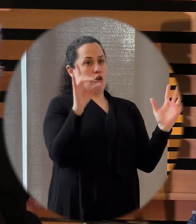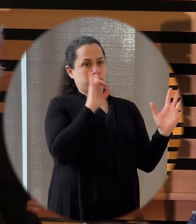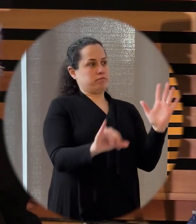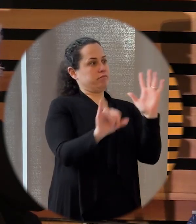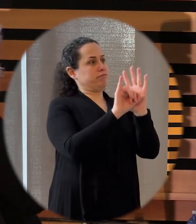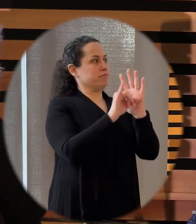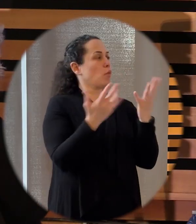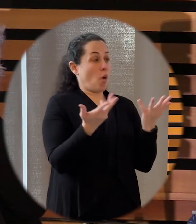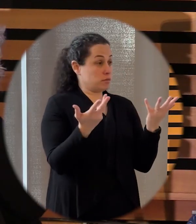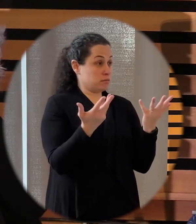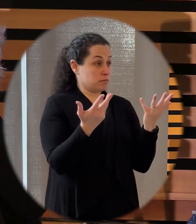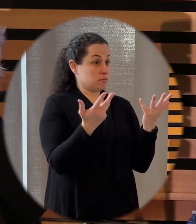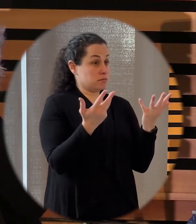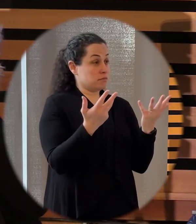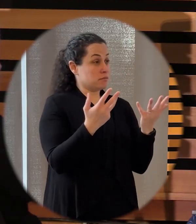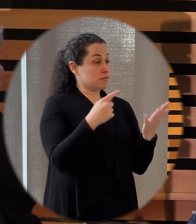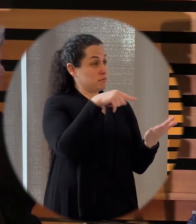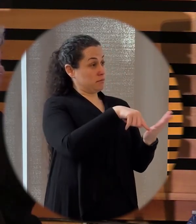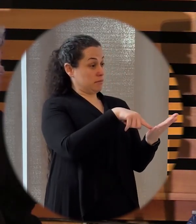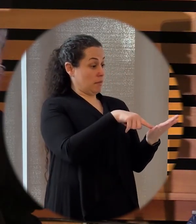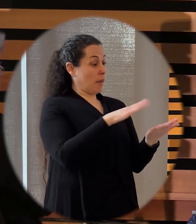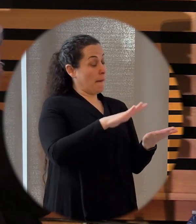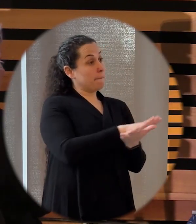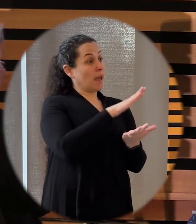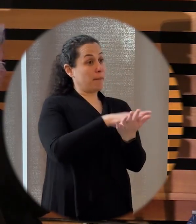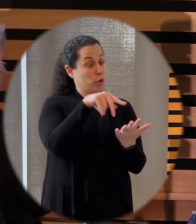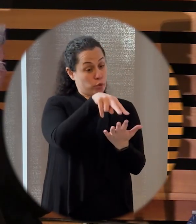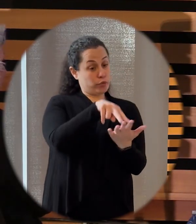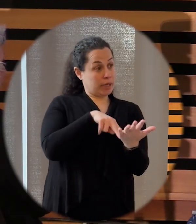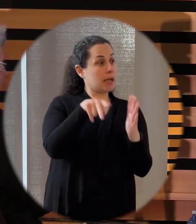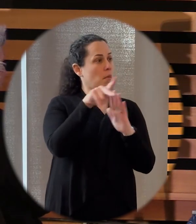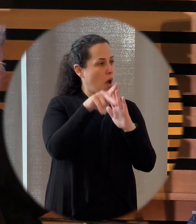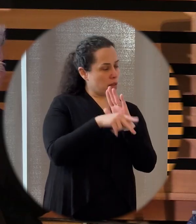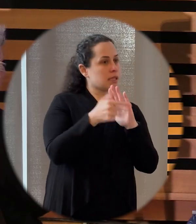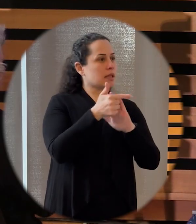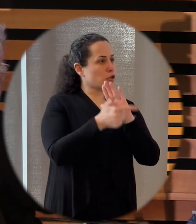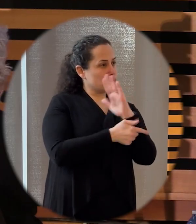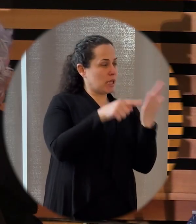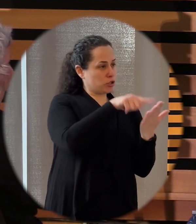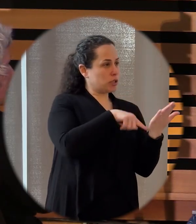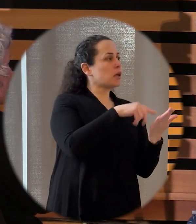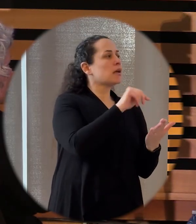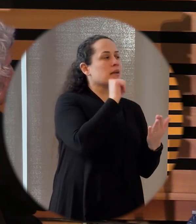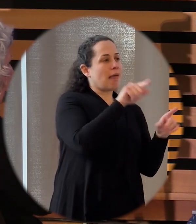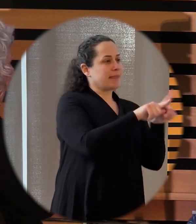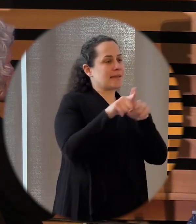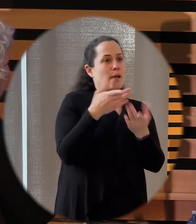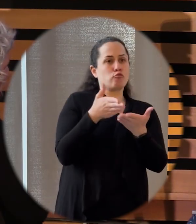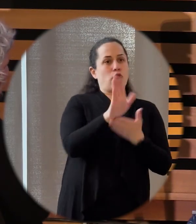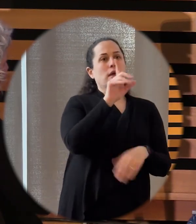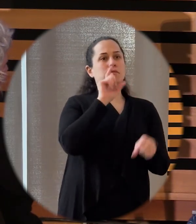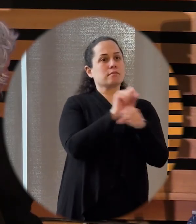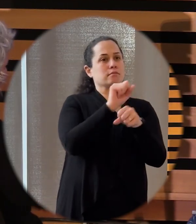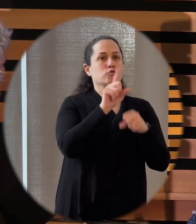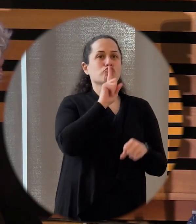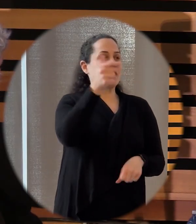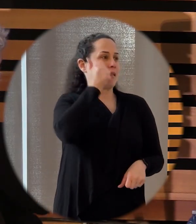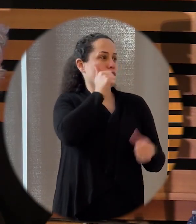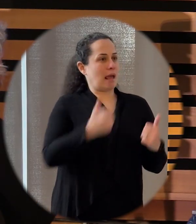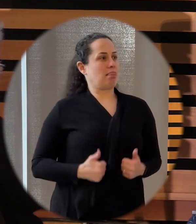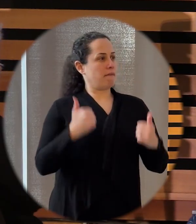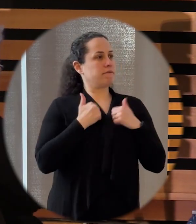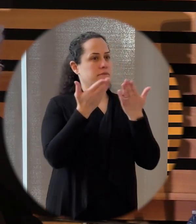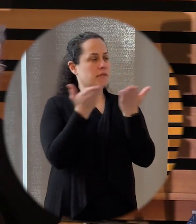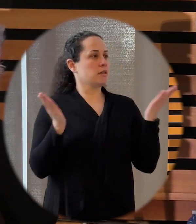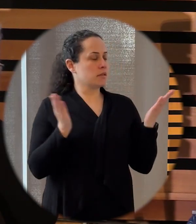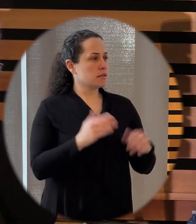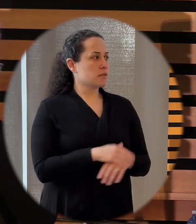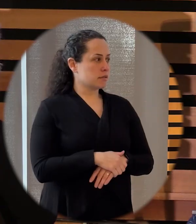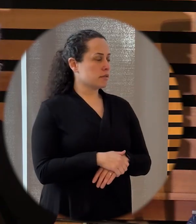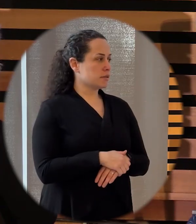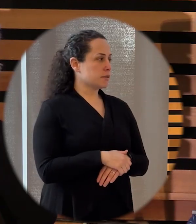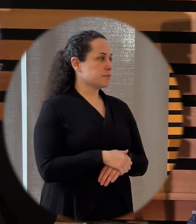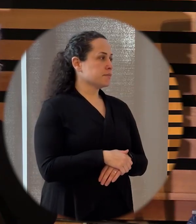that rights on paper are not the same as having rights in practice. And you know disabled people